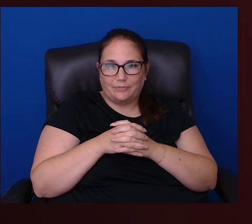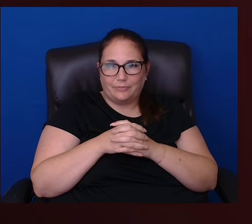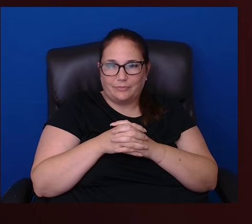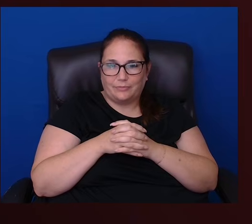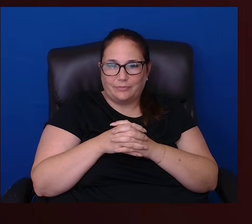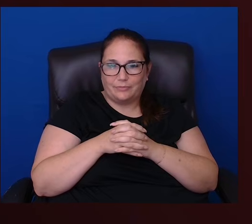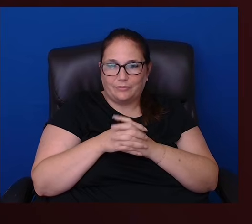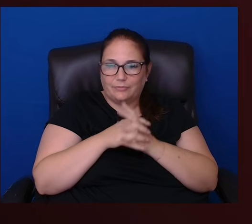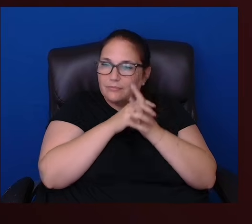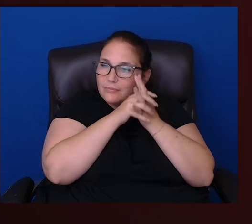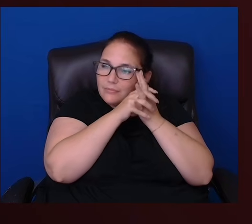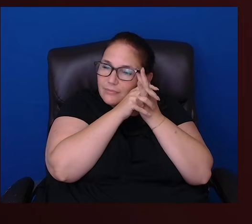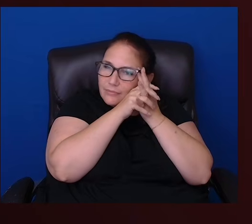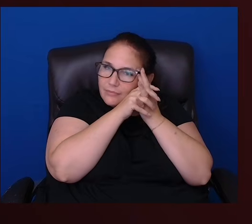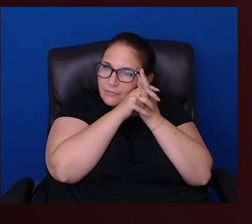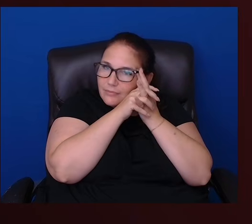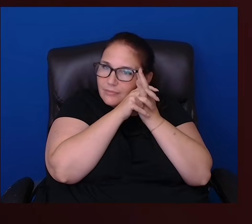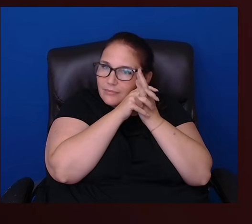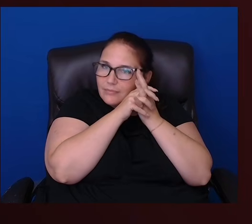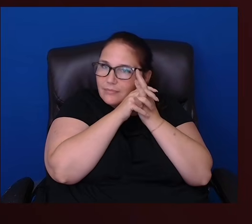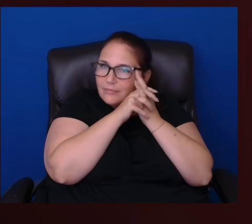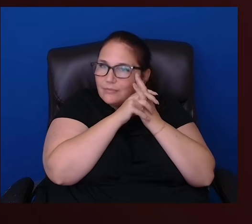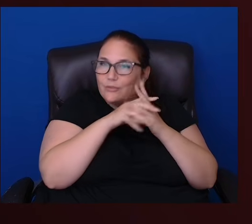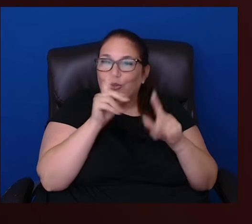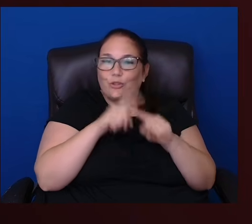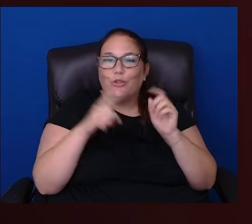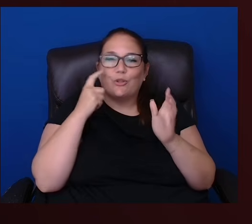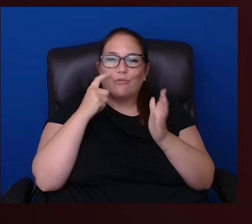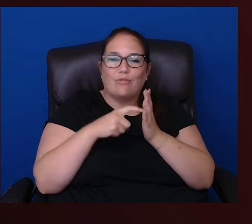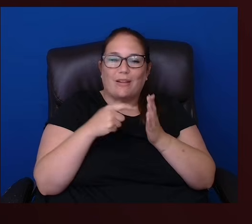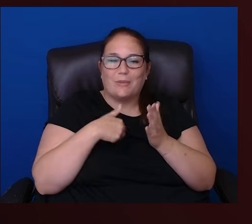Alright, couldn't recognize me, good way to start,